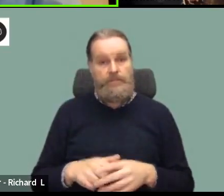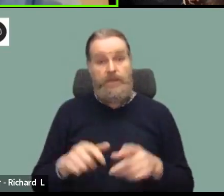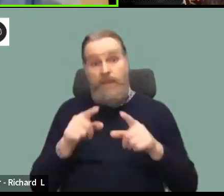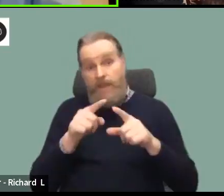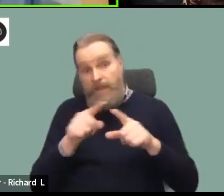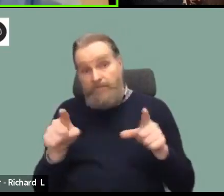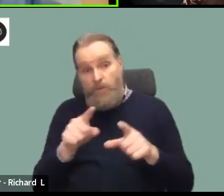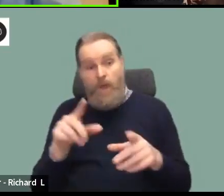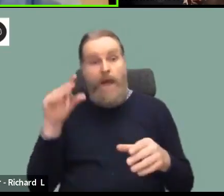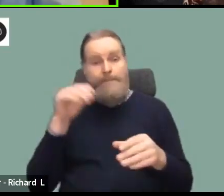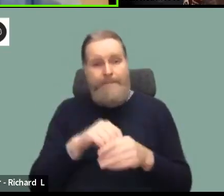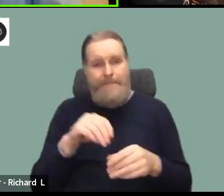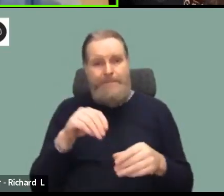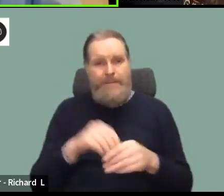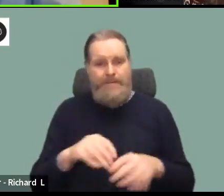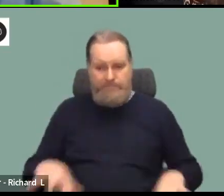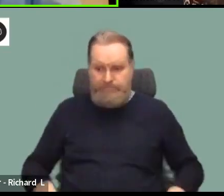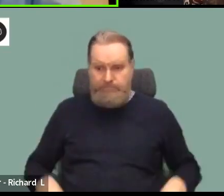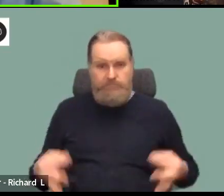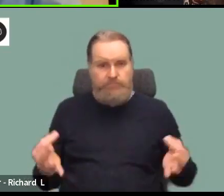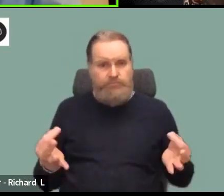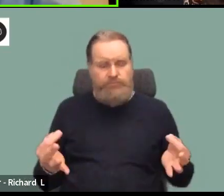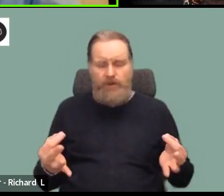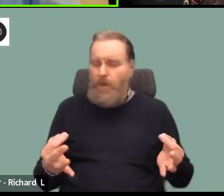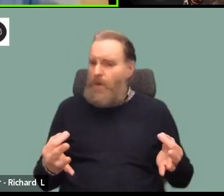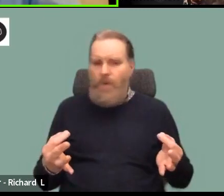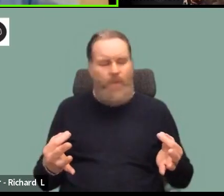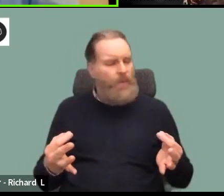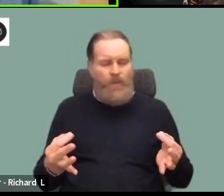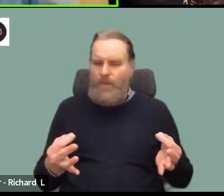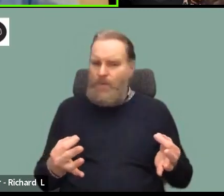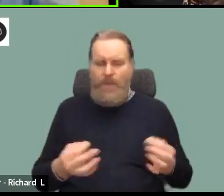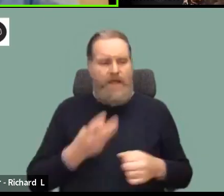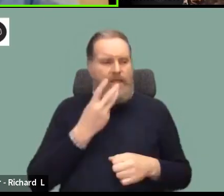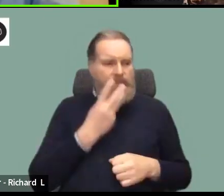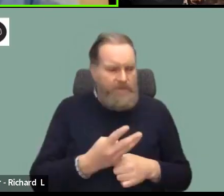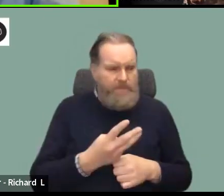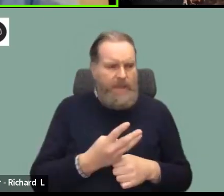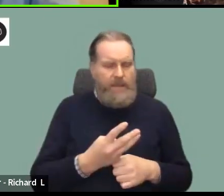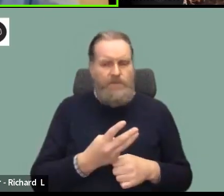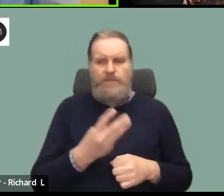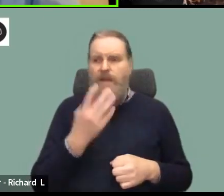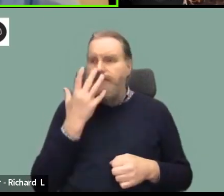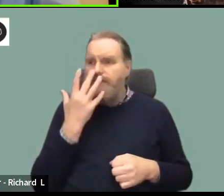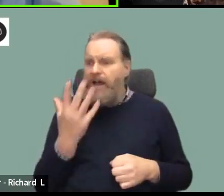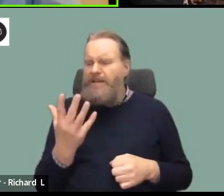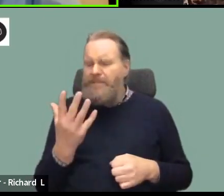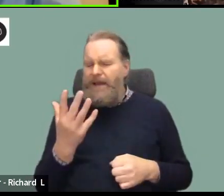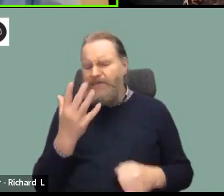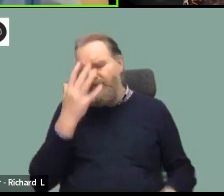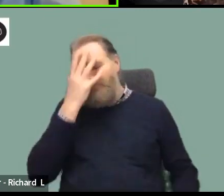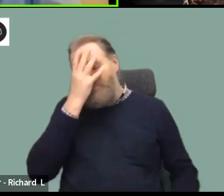if we have members. s who are in such a who are in such a difficult situation. that the that the 12 or 20 pounds pound the 12 or 20 pounds.